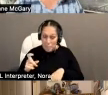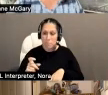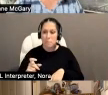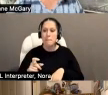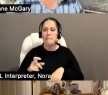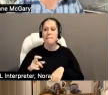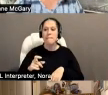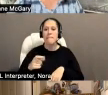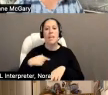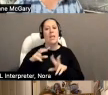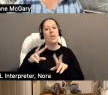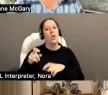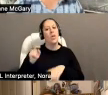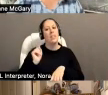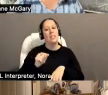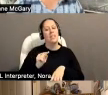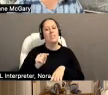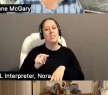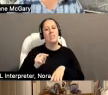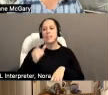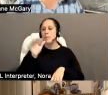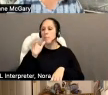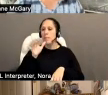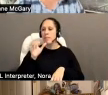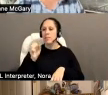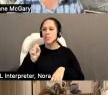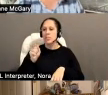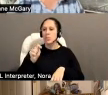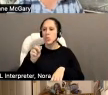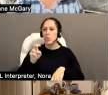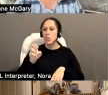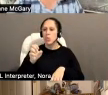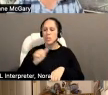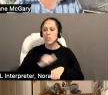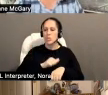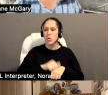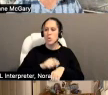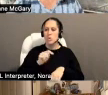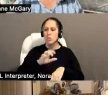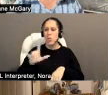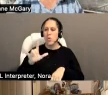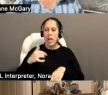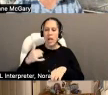Um, so, I call this one the Mother Stone Troll, because I have a series of these, and this was